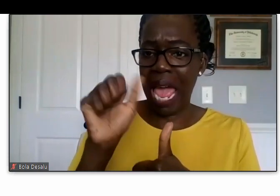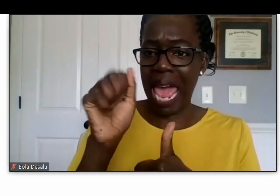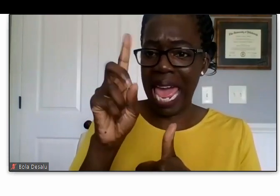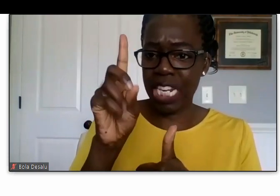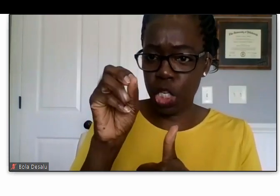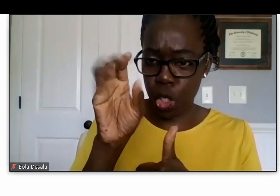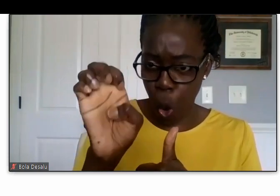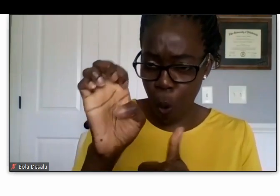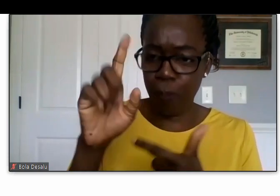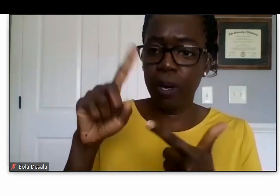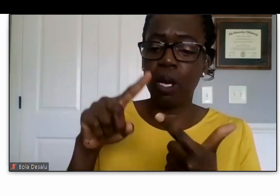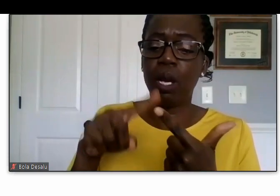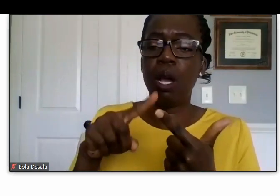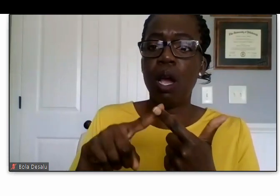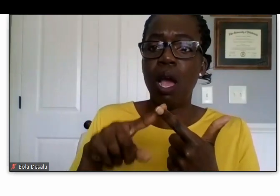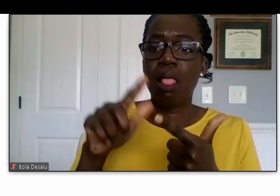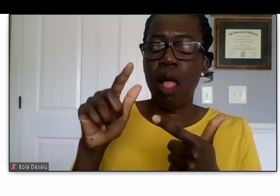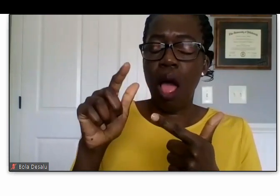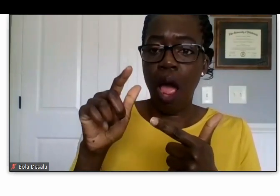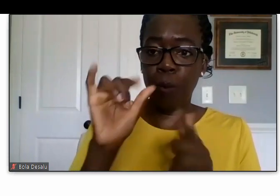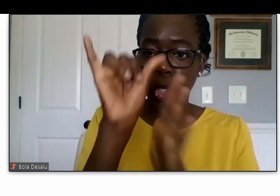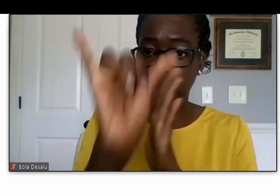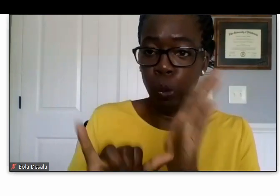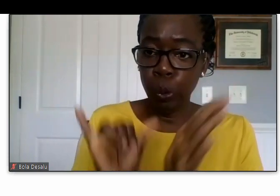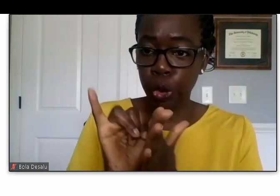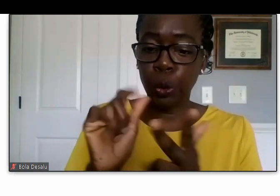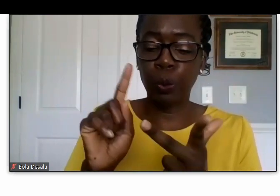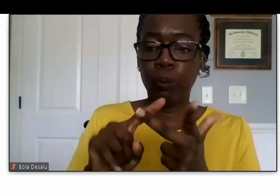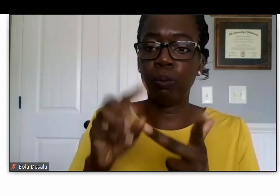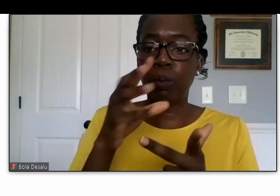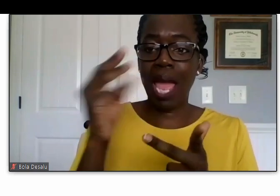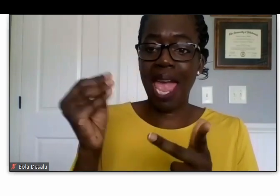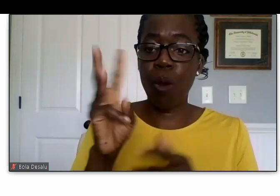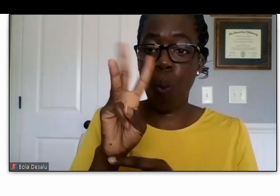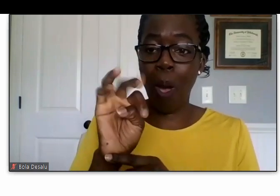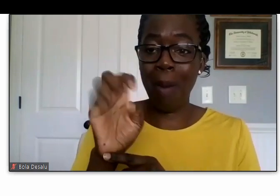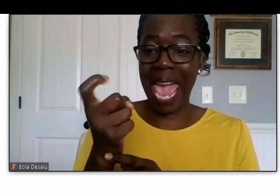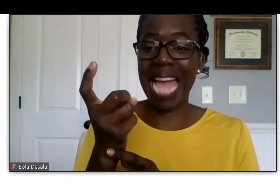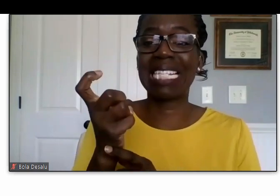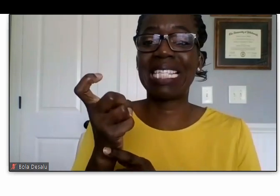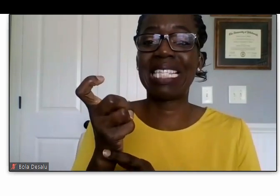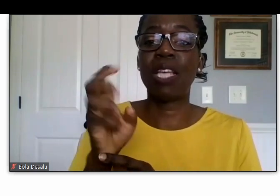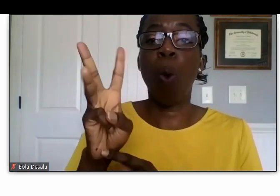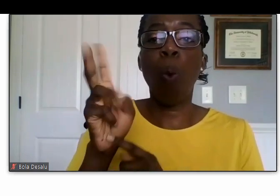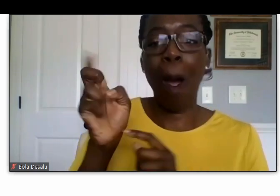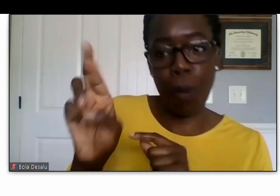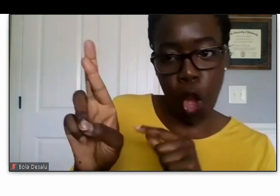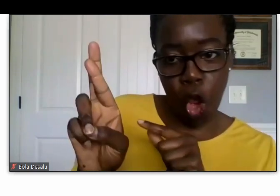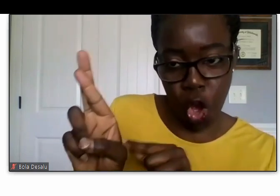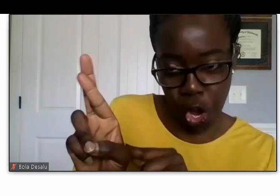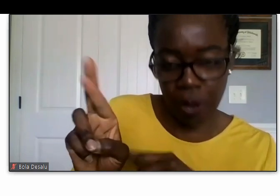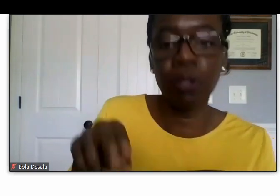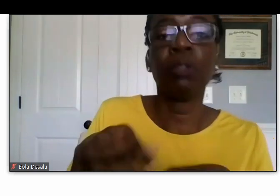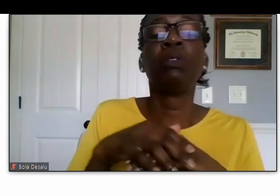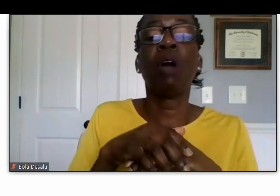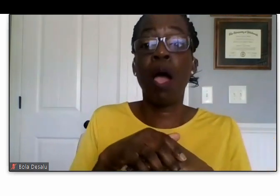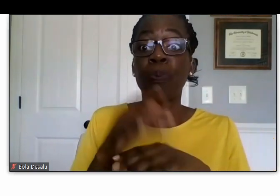three webinars - Adobe Connect, YouTube Live and and WebEx webinar.